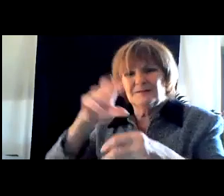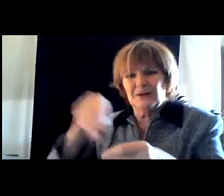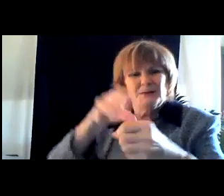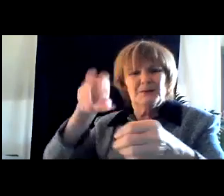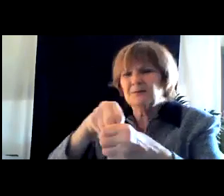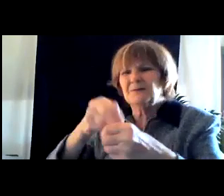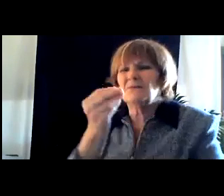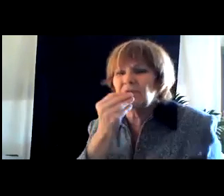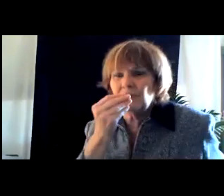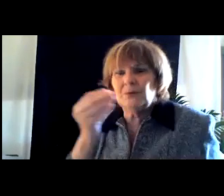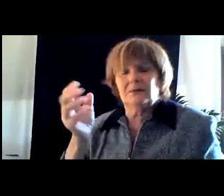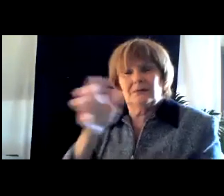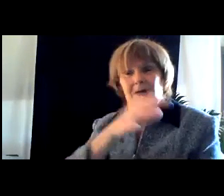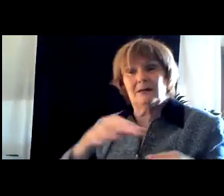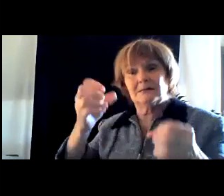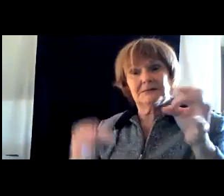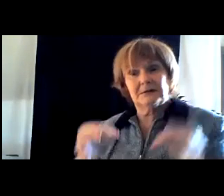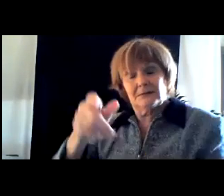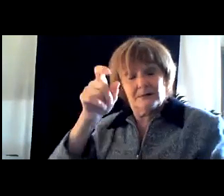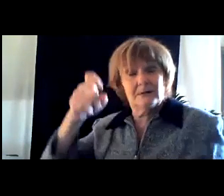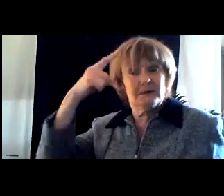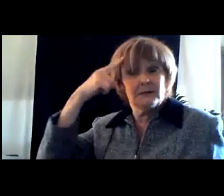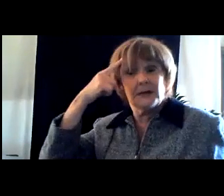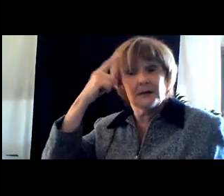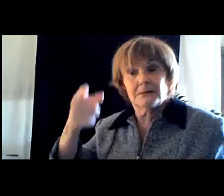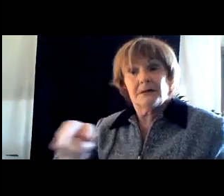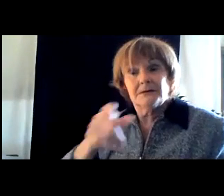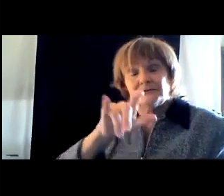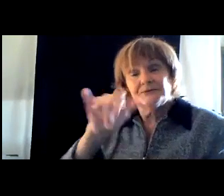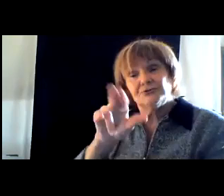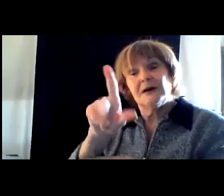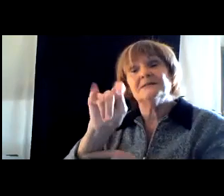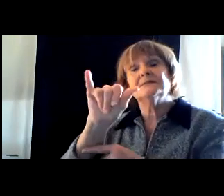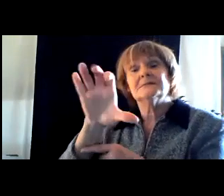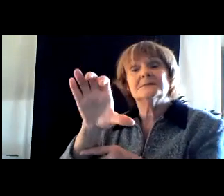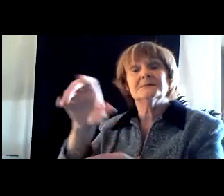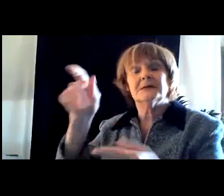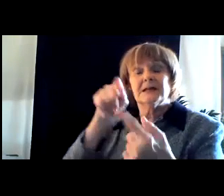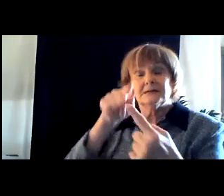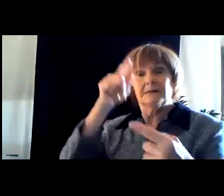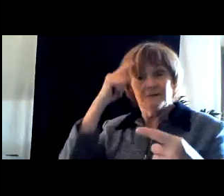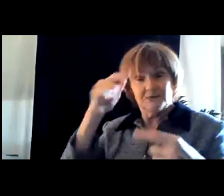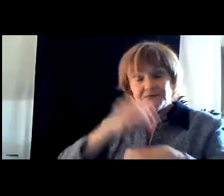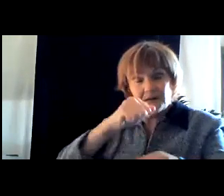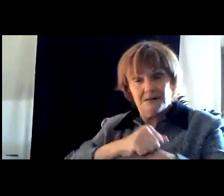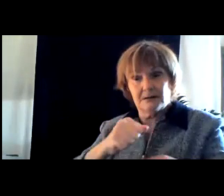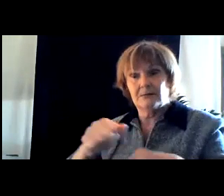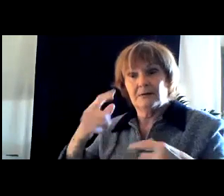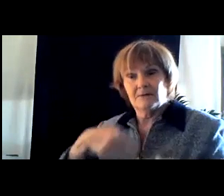that is one of the disability justice principles as well, cross movement solidarity. So how are we reaching out to all of these different movements,